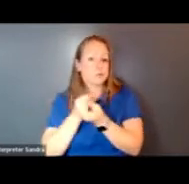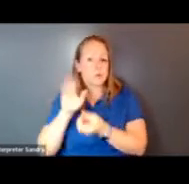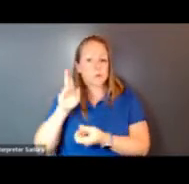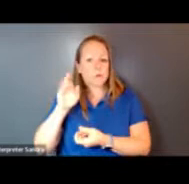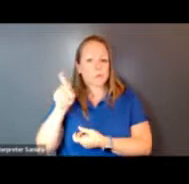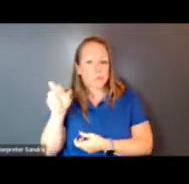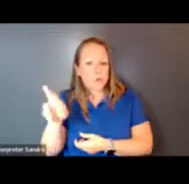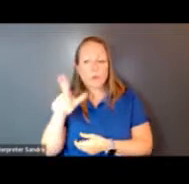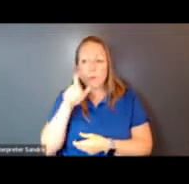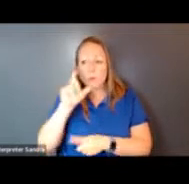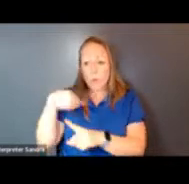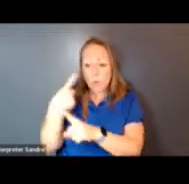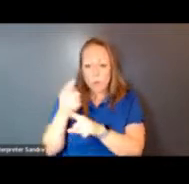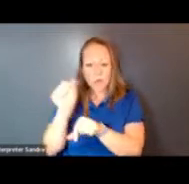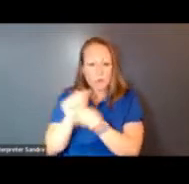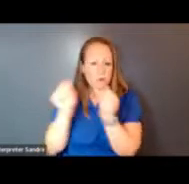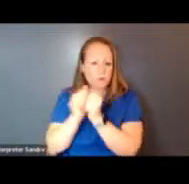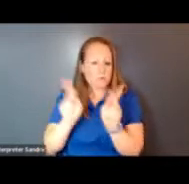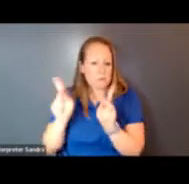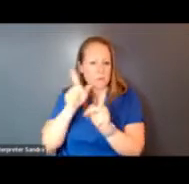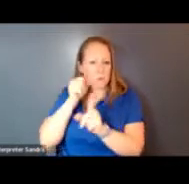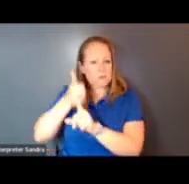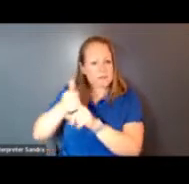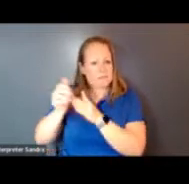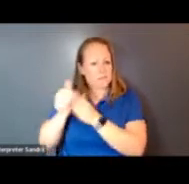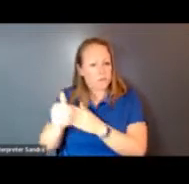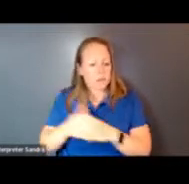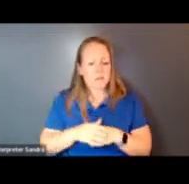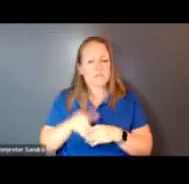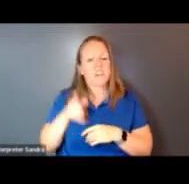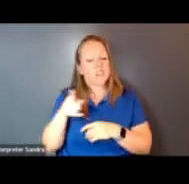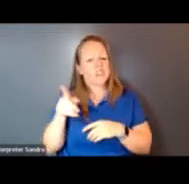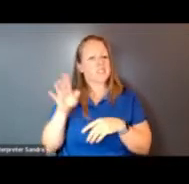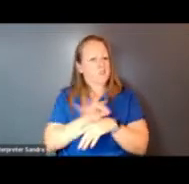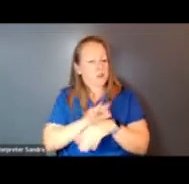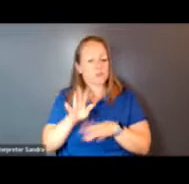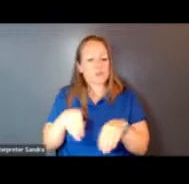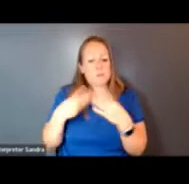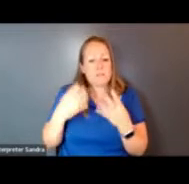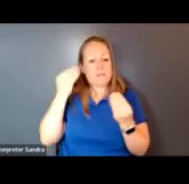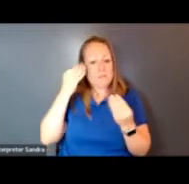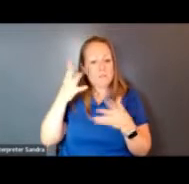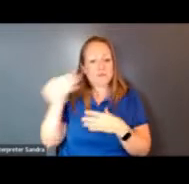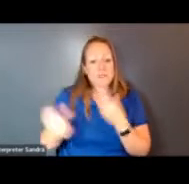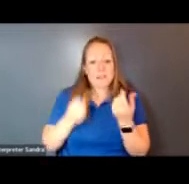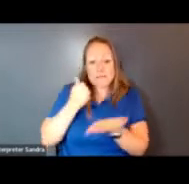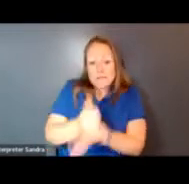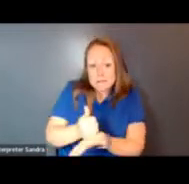direct. This function of providing information and assistance is really a distinct responsibility from traditional